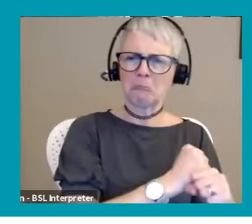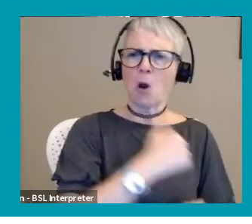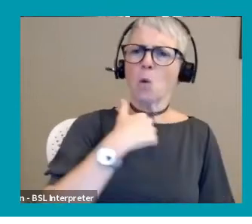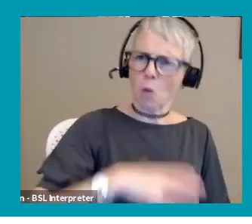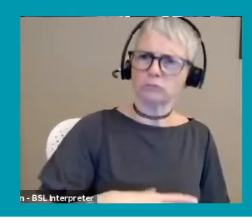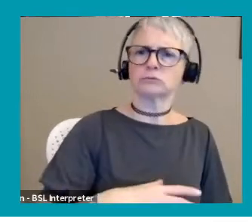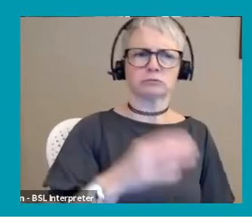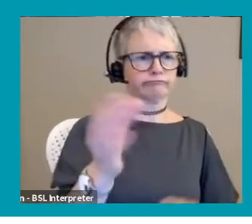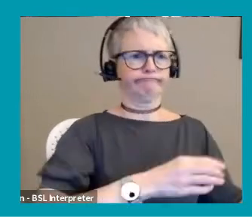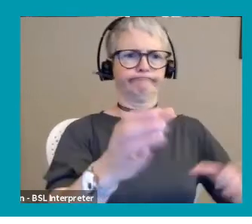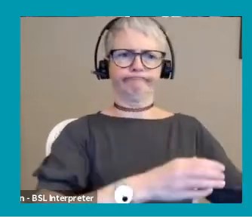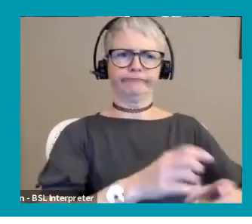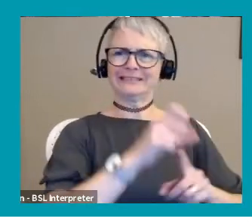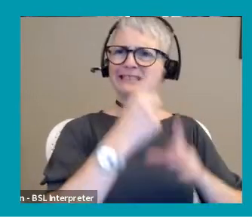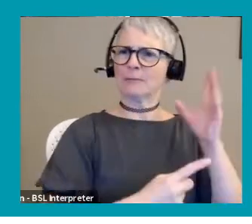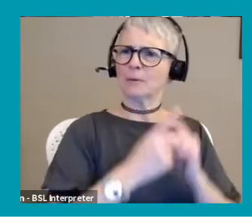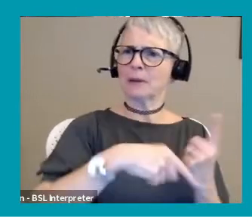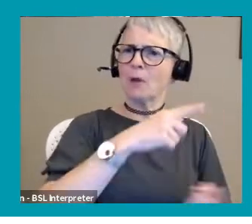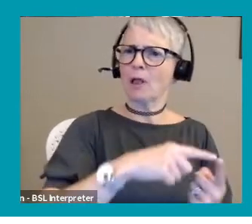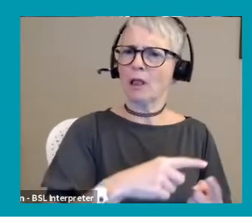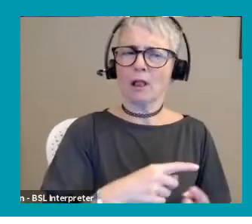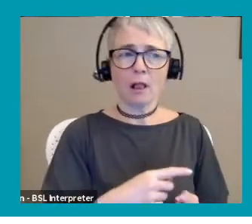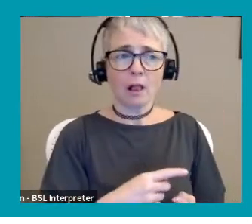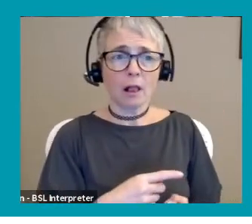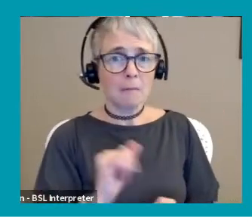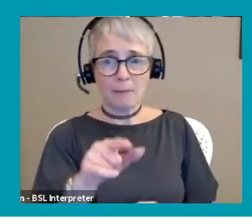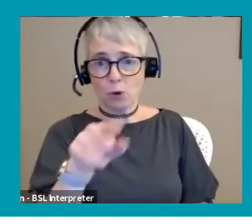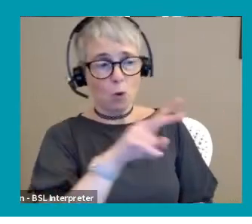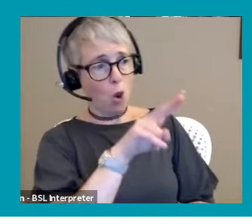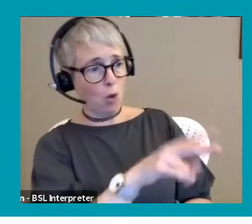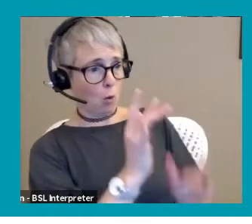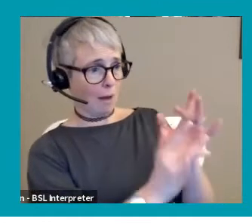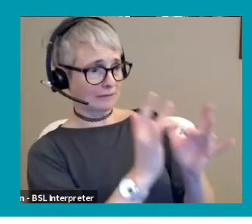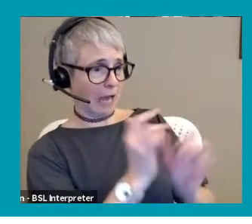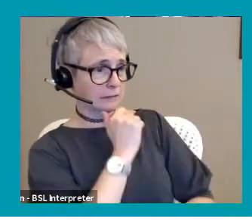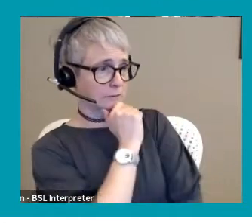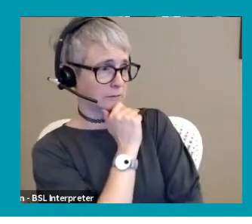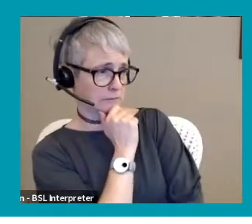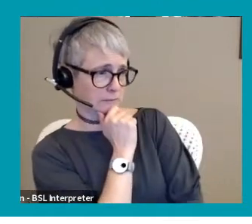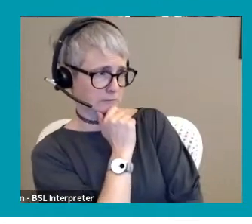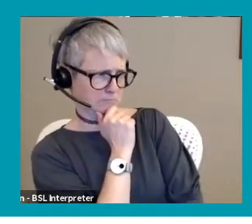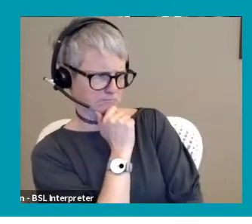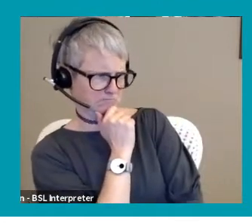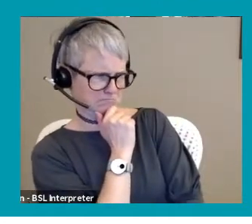Why? If they don't mention it somewhere on the website. It's such an important topic.